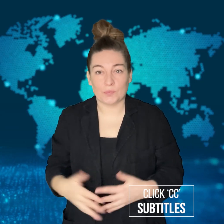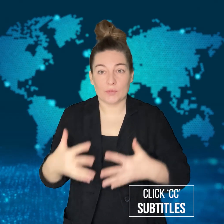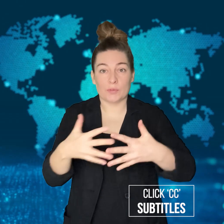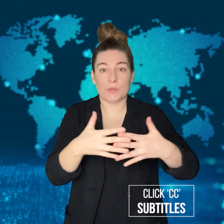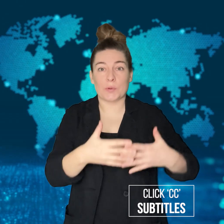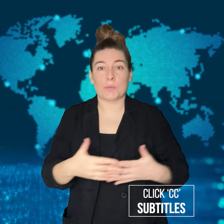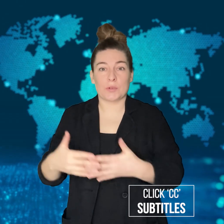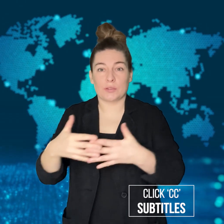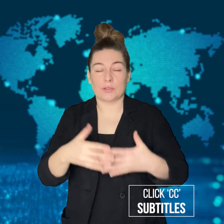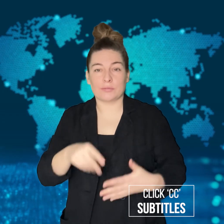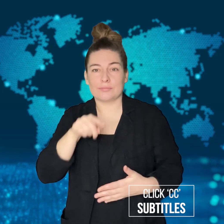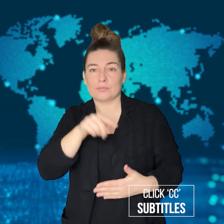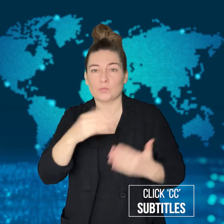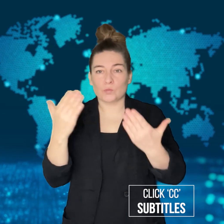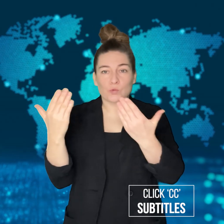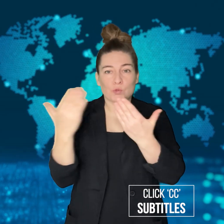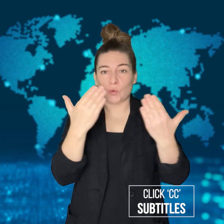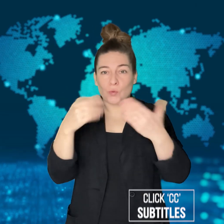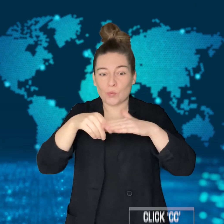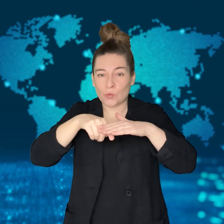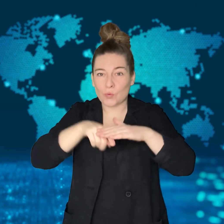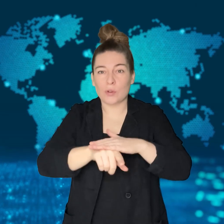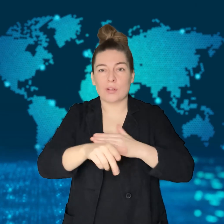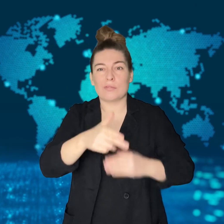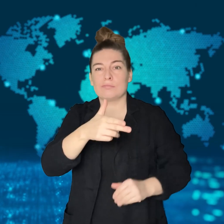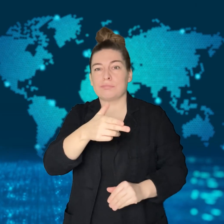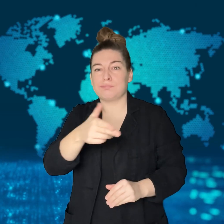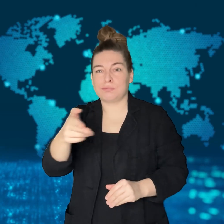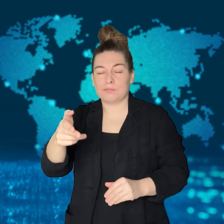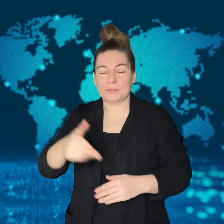School shooting